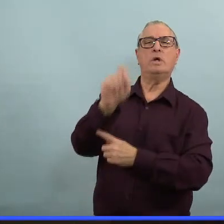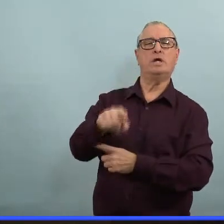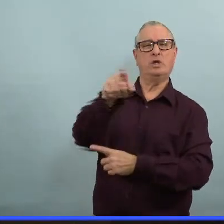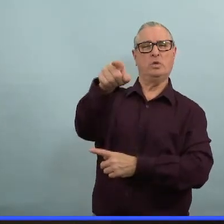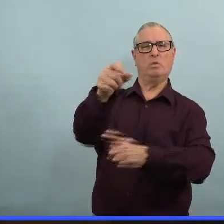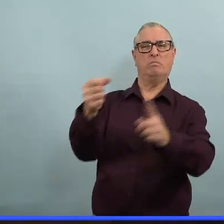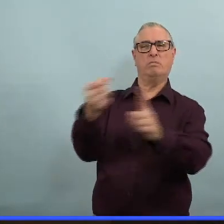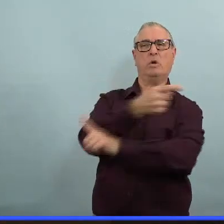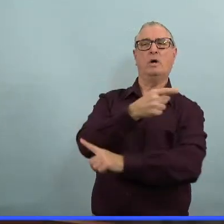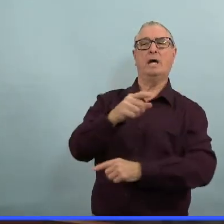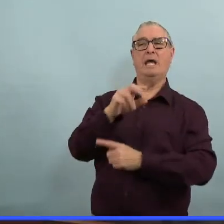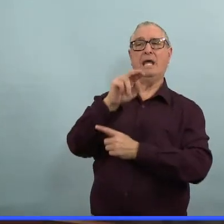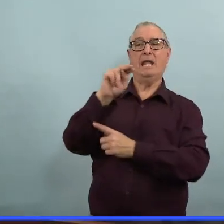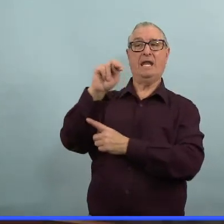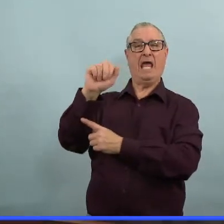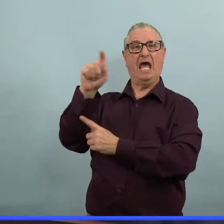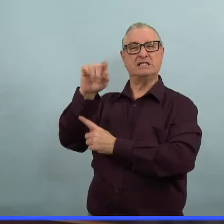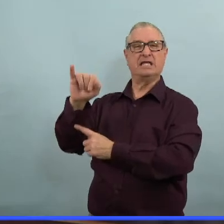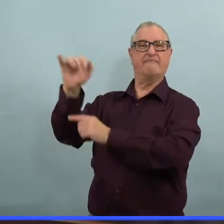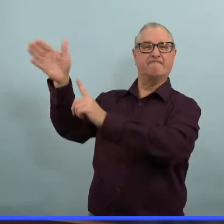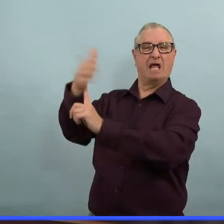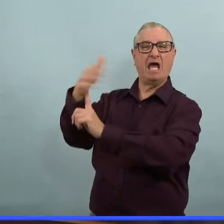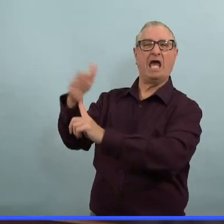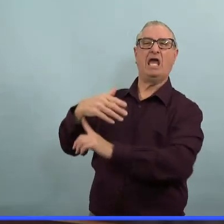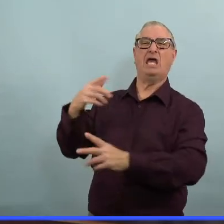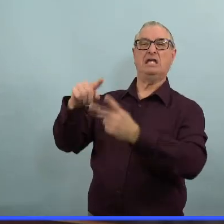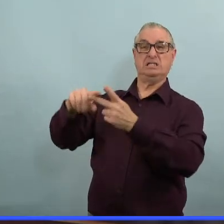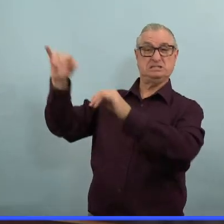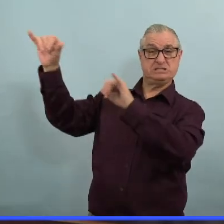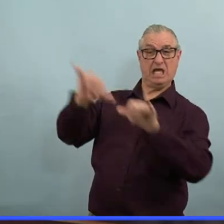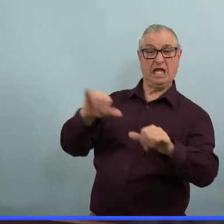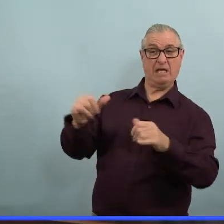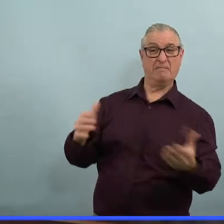flag and i'll say it again i don't condone any violent behavior anywhere i don't think it's right